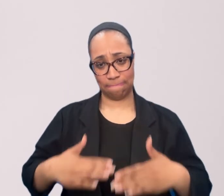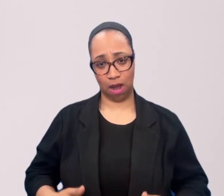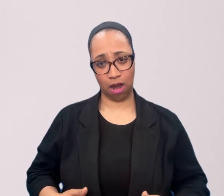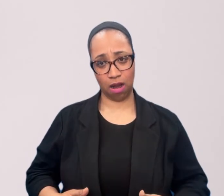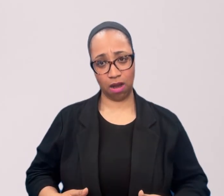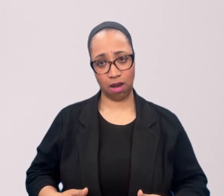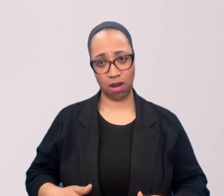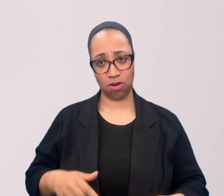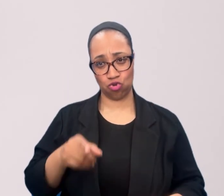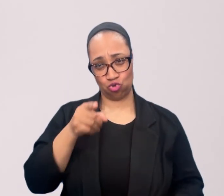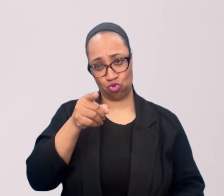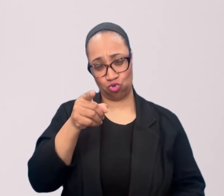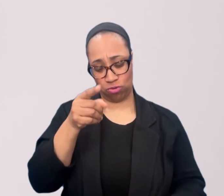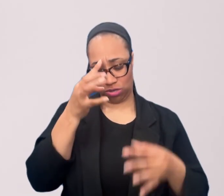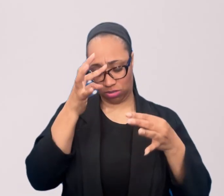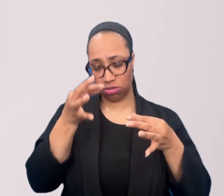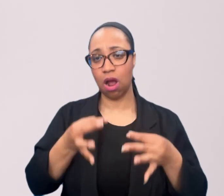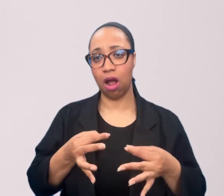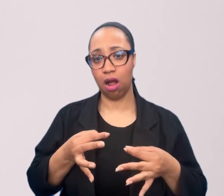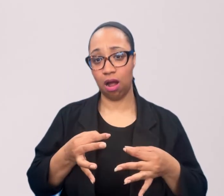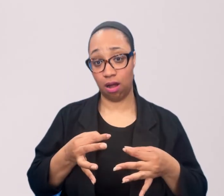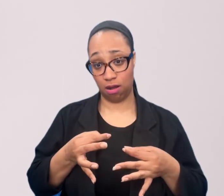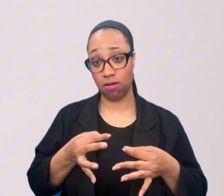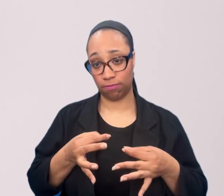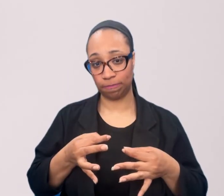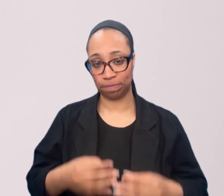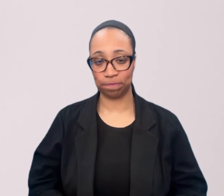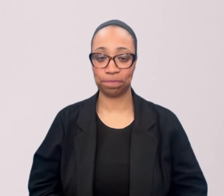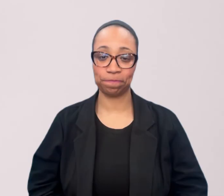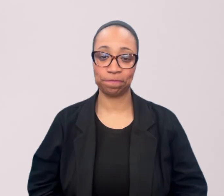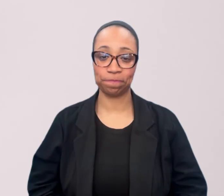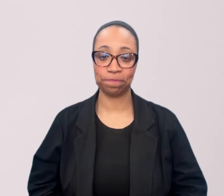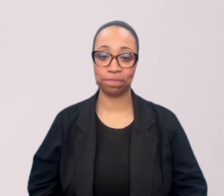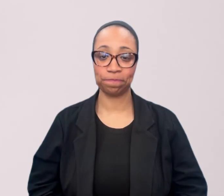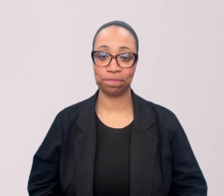you're going to find what works best for your body and remember to keep your suction strength at a